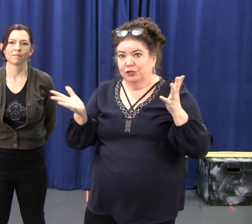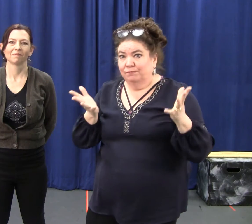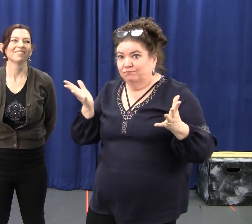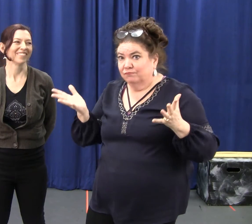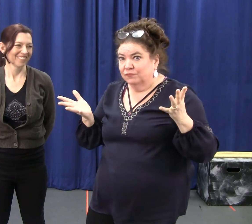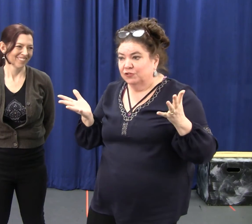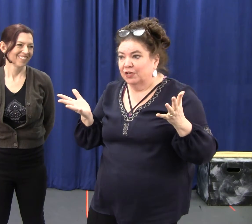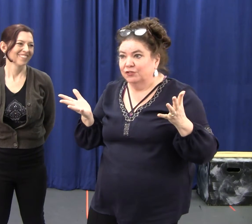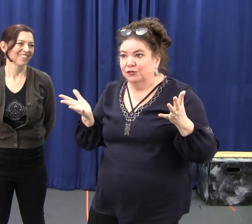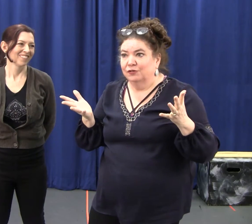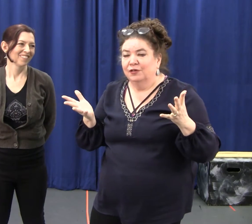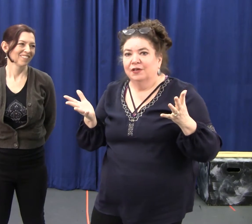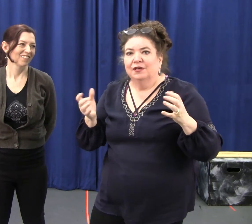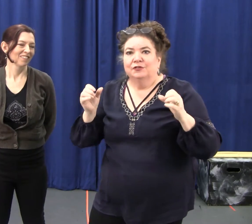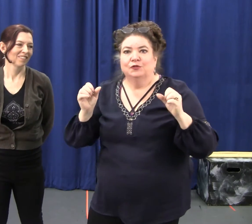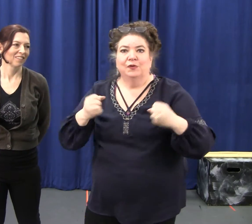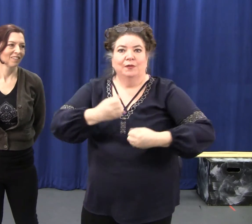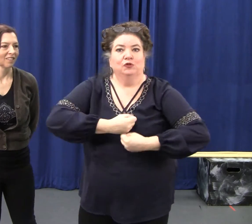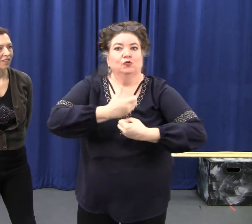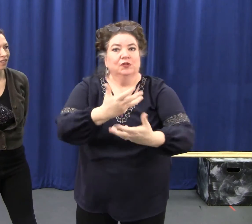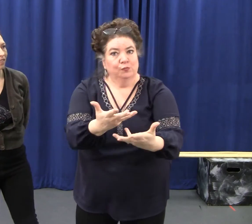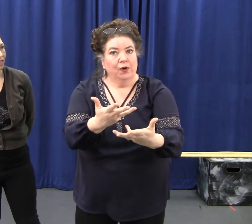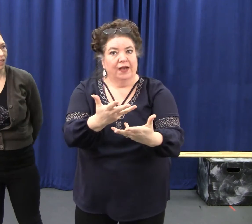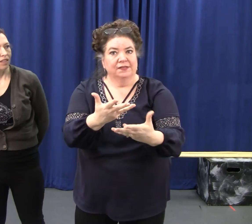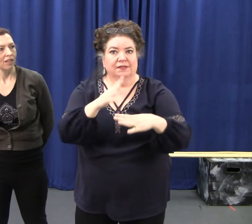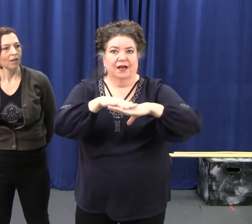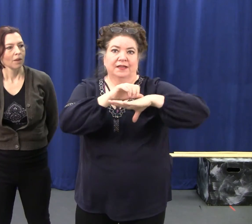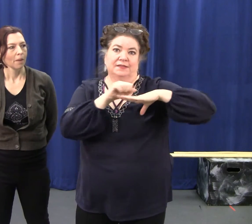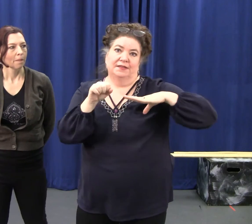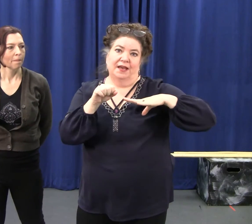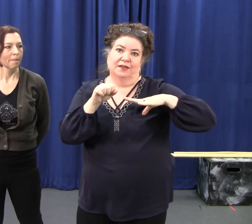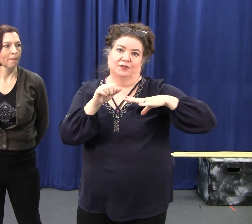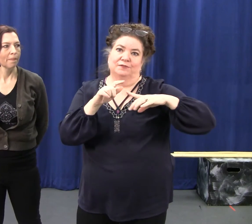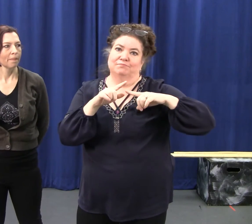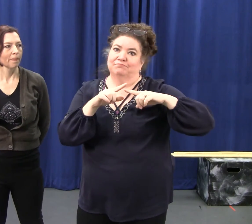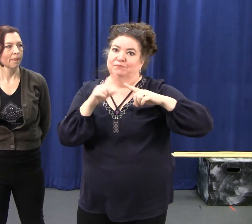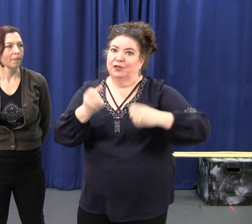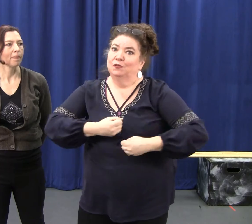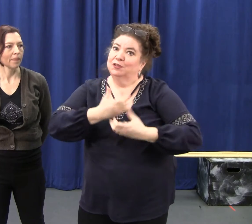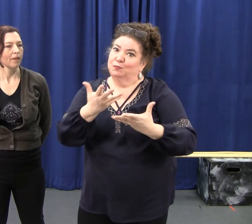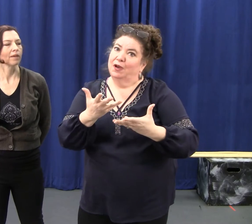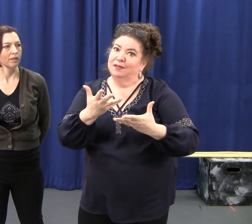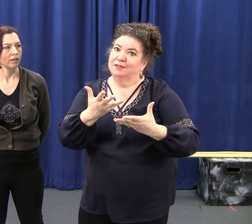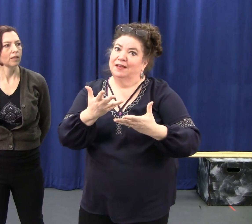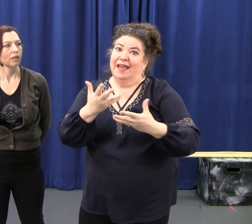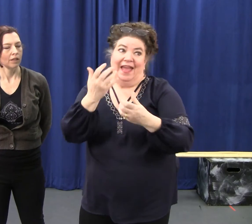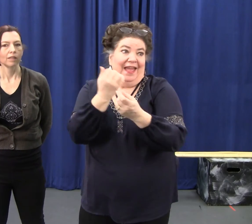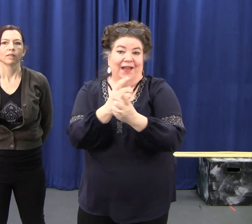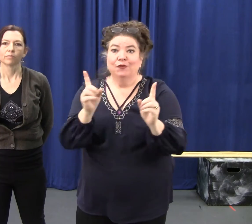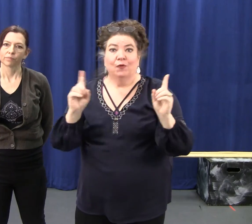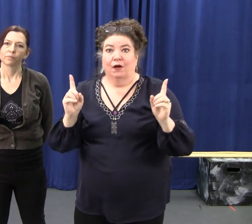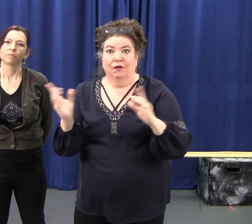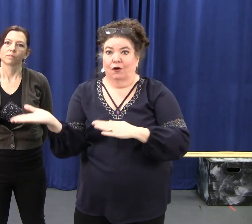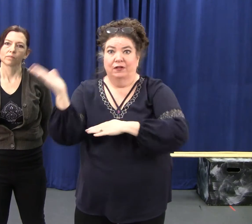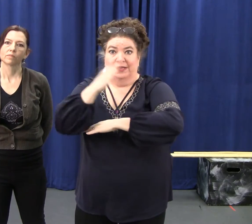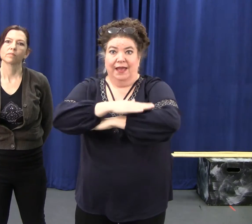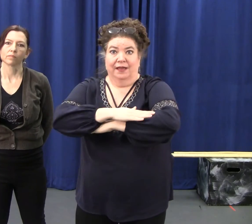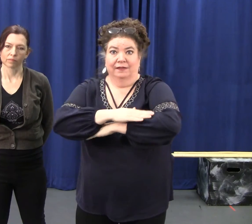expression, gestures.. to be able to express on stage. But you express everywhere, all